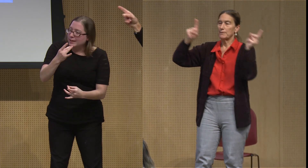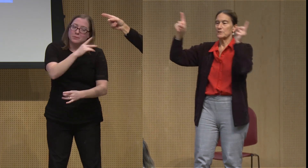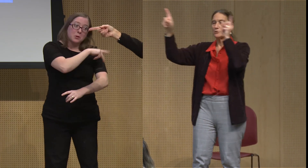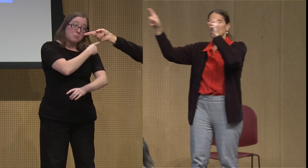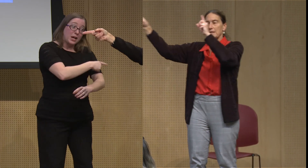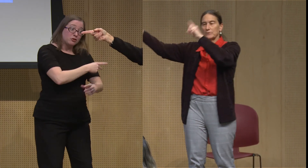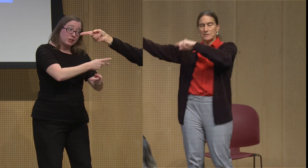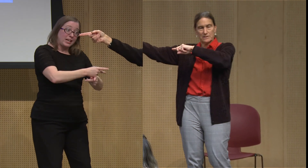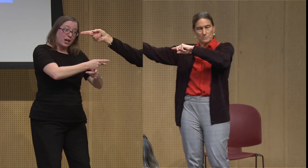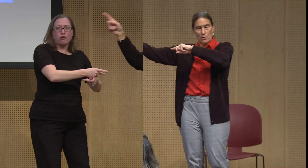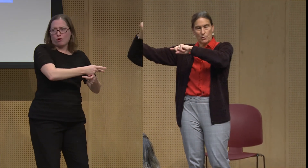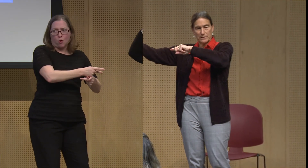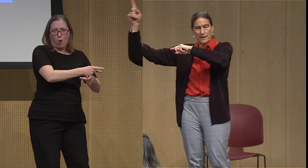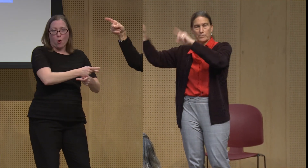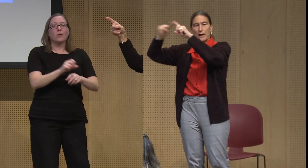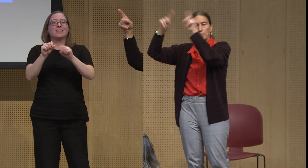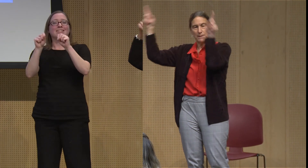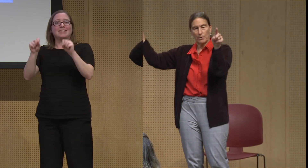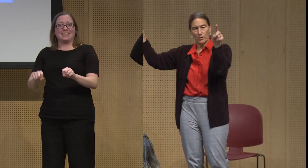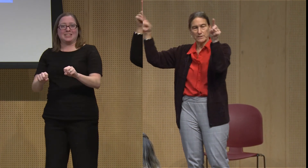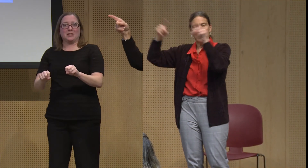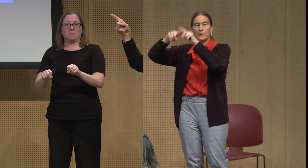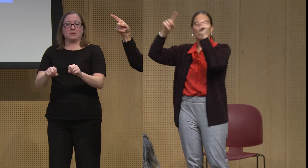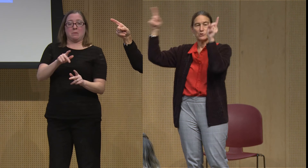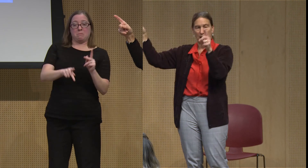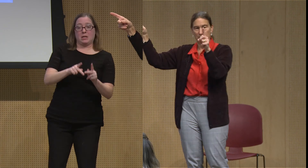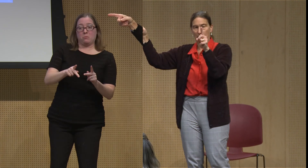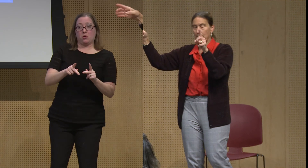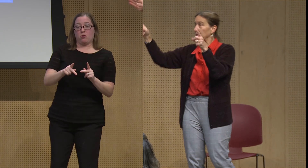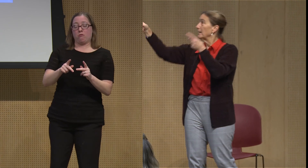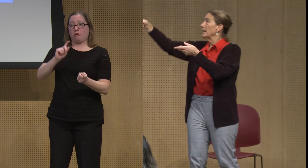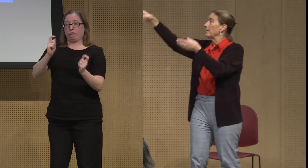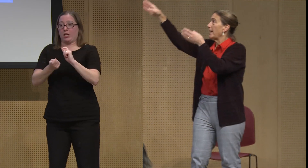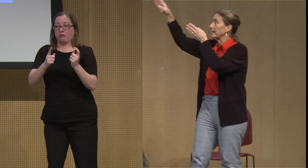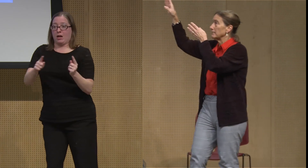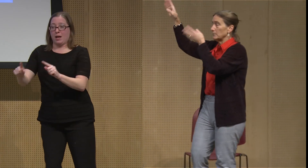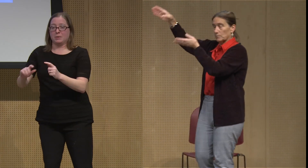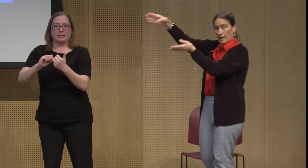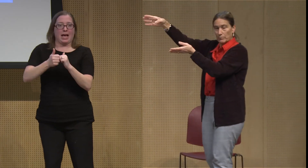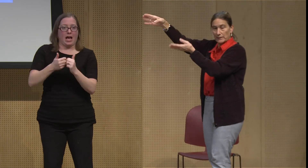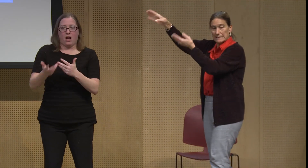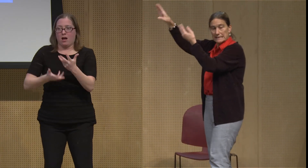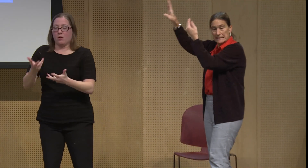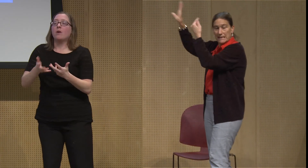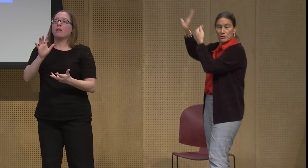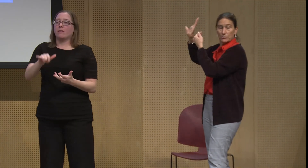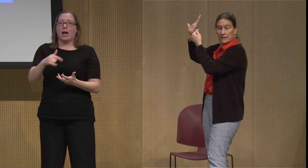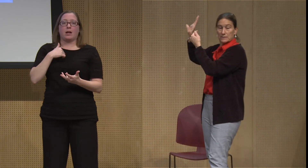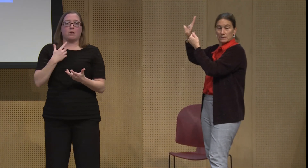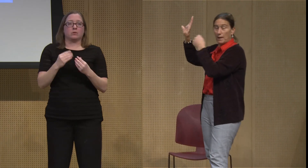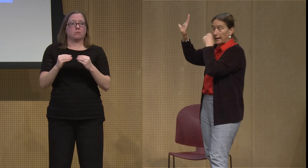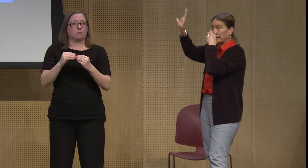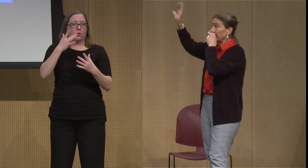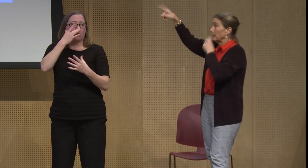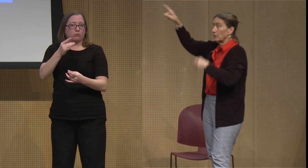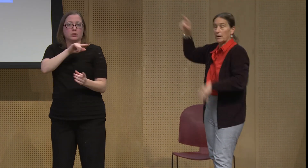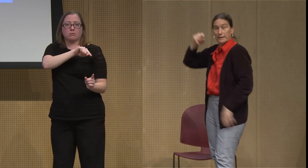BUT I WAS INTERESTED IN HOW SYSTEMS ALL WORK TOGETHER AND HOW PEOPLE WORK TOGETHER AND HOW CHANGE HAPPENED. THAT I REALLY CONTINUED INTO MY--